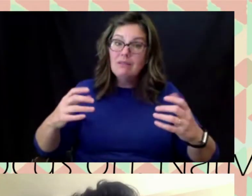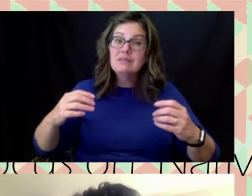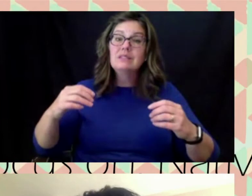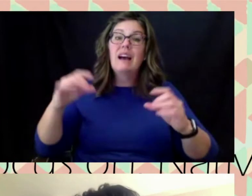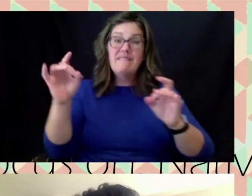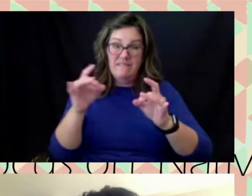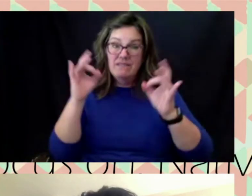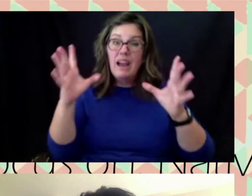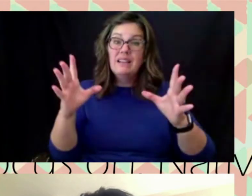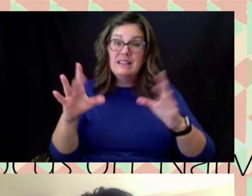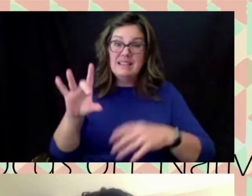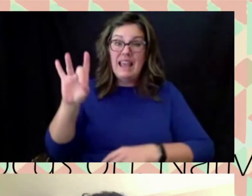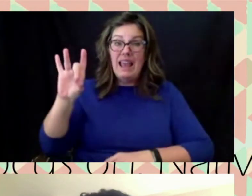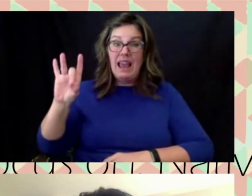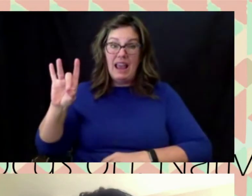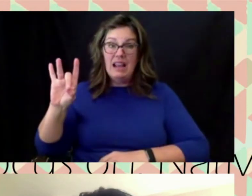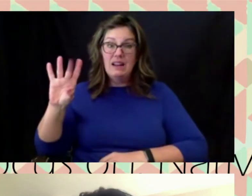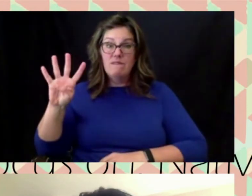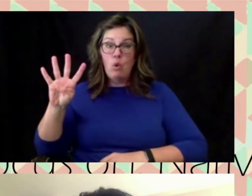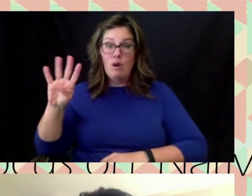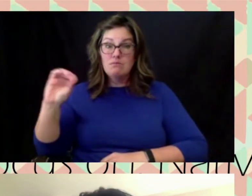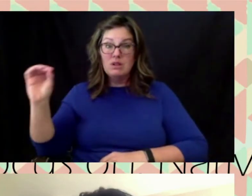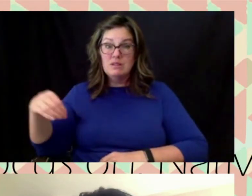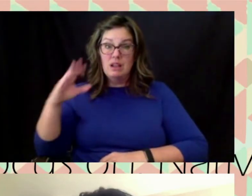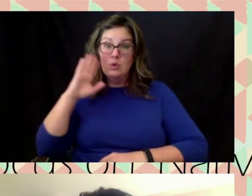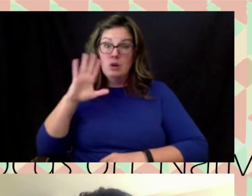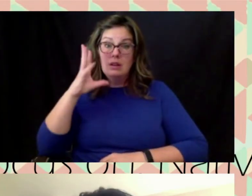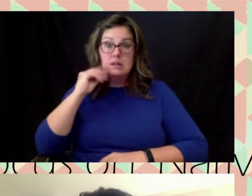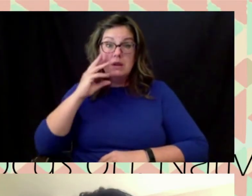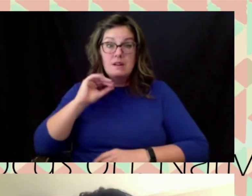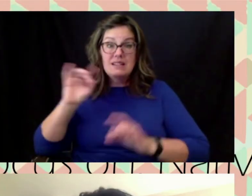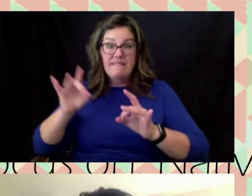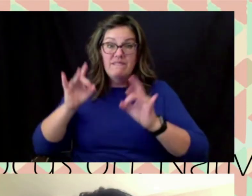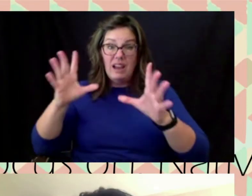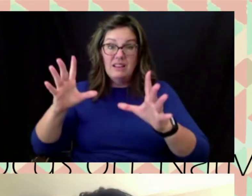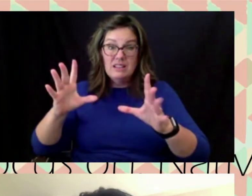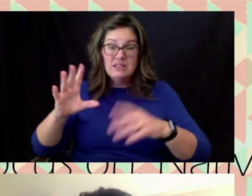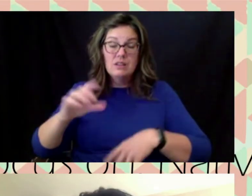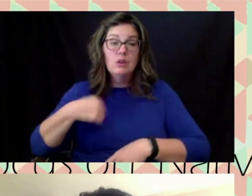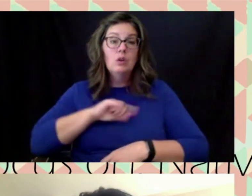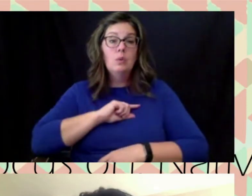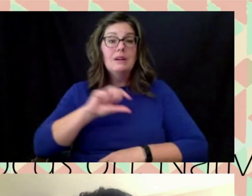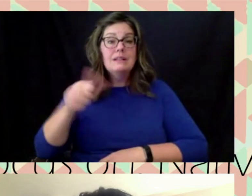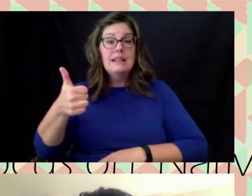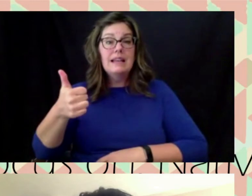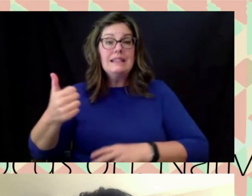experience violence within our lifetime um we're 10 times likely to be murdered